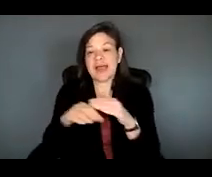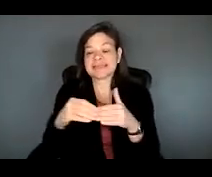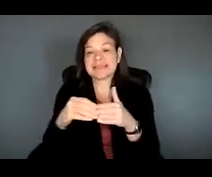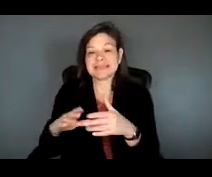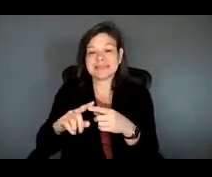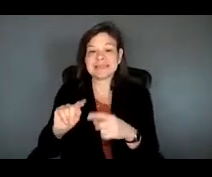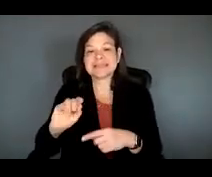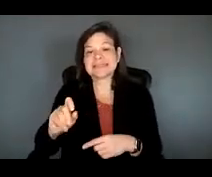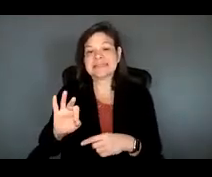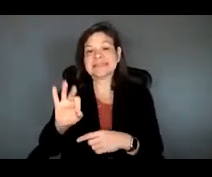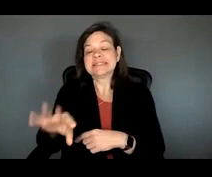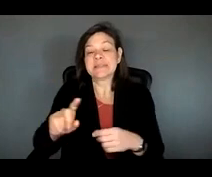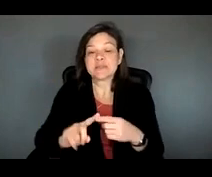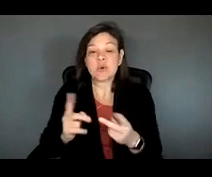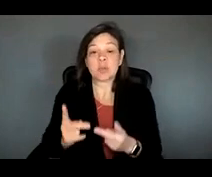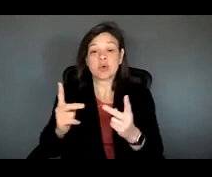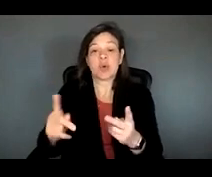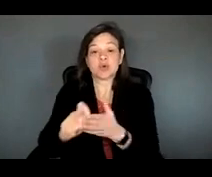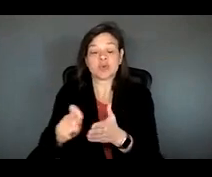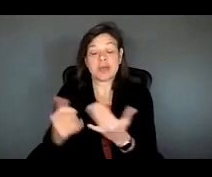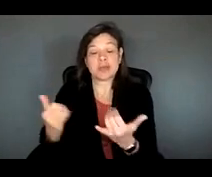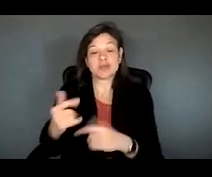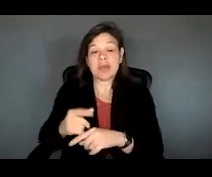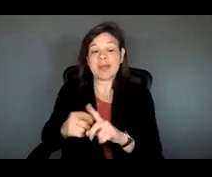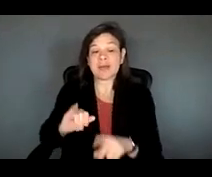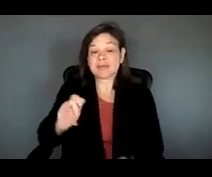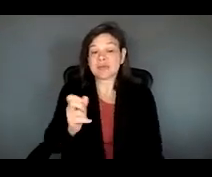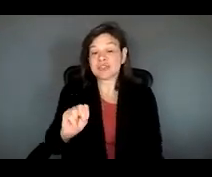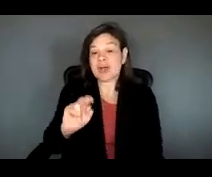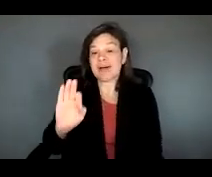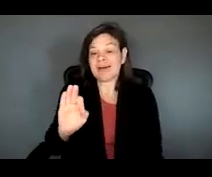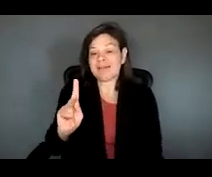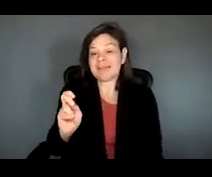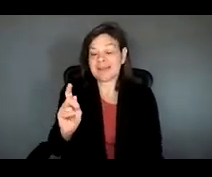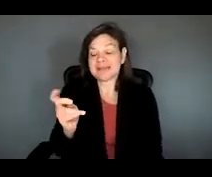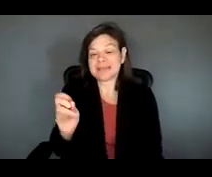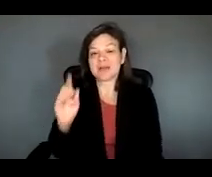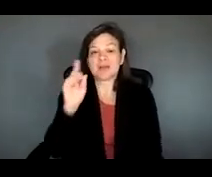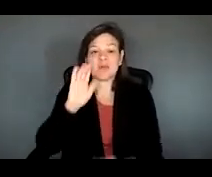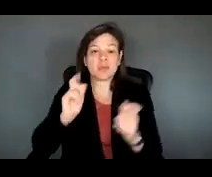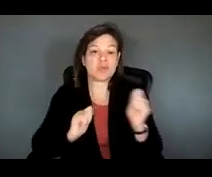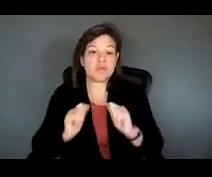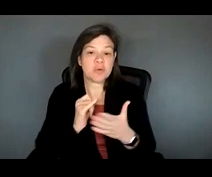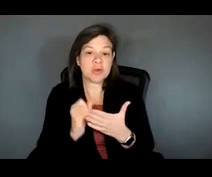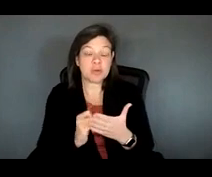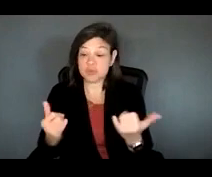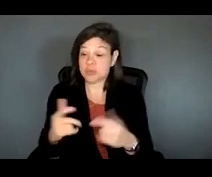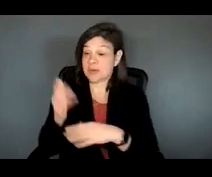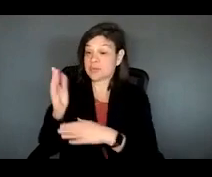Today's presentation comes to you from the John F. Kennedy Center for Performing Arts. Today, our presenters will share tips to help you